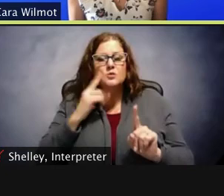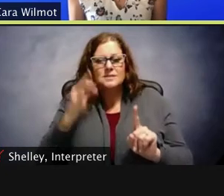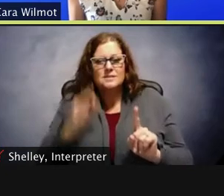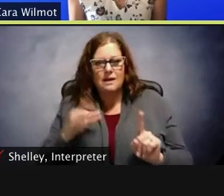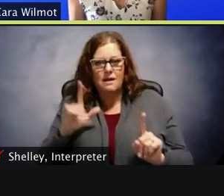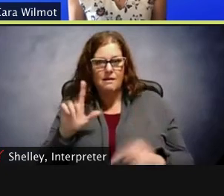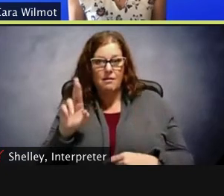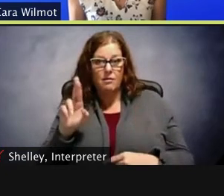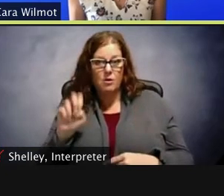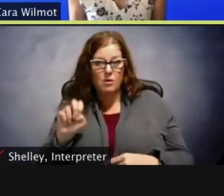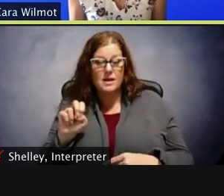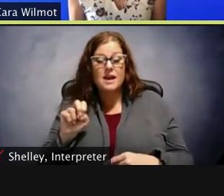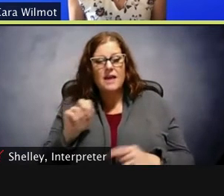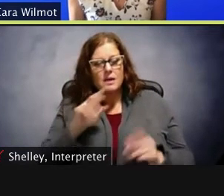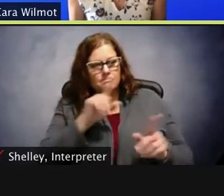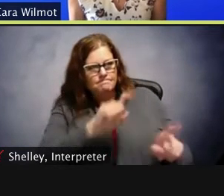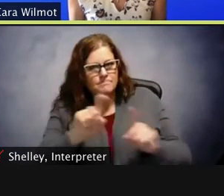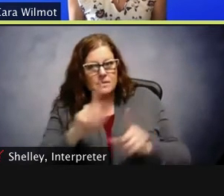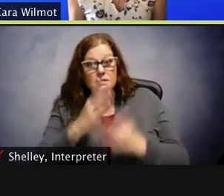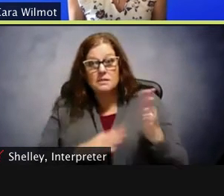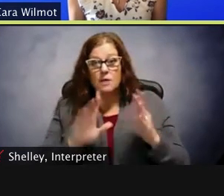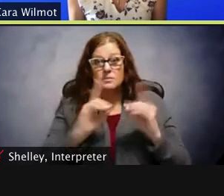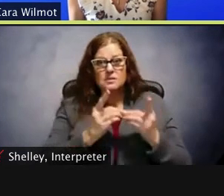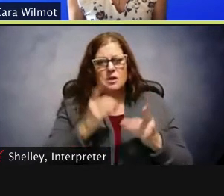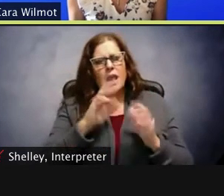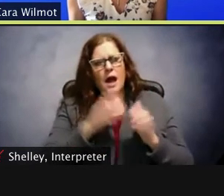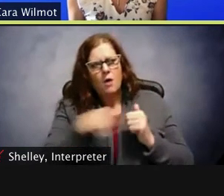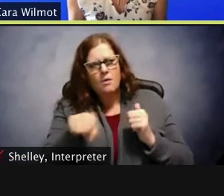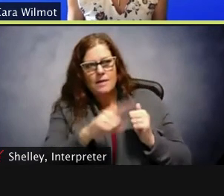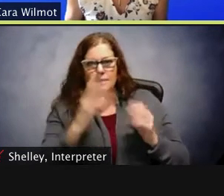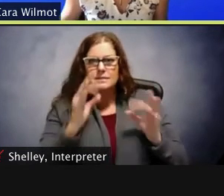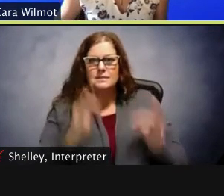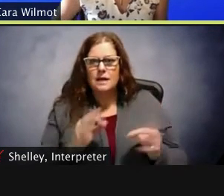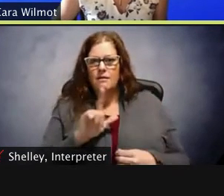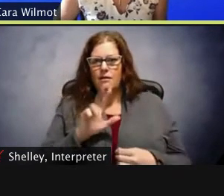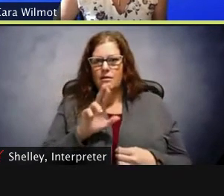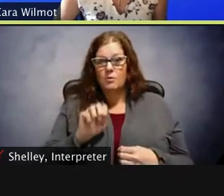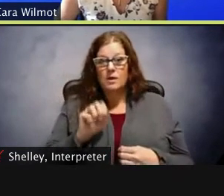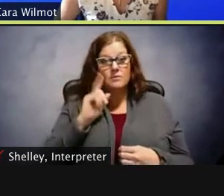districts on how they decide what is LRE for students who are deaf or hard of hearing.